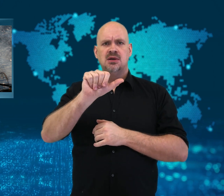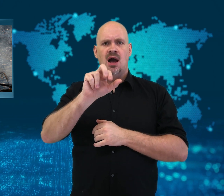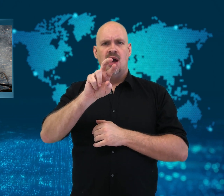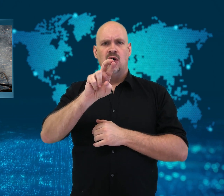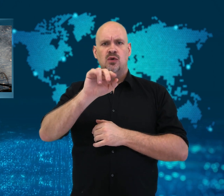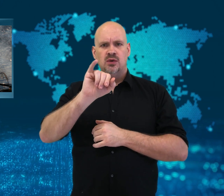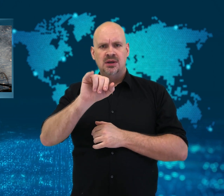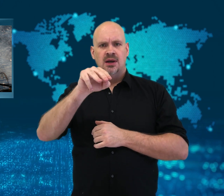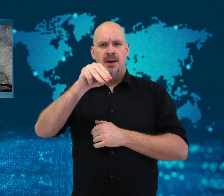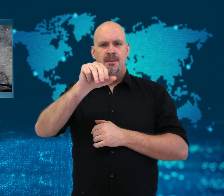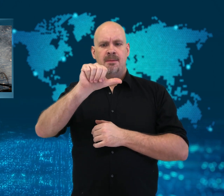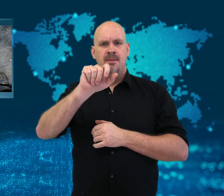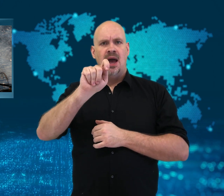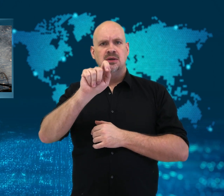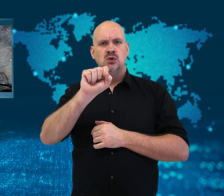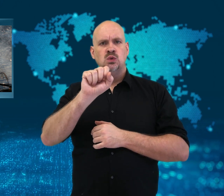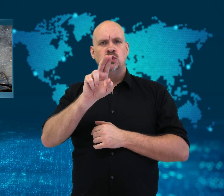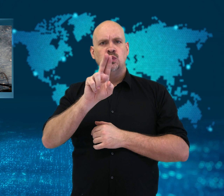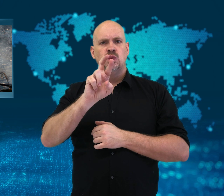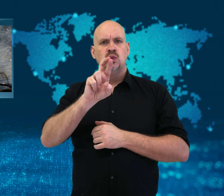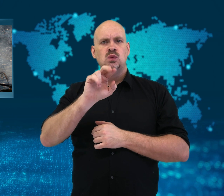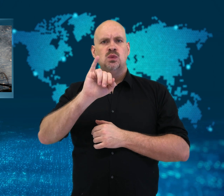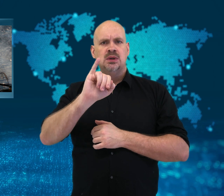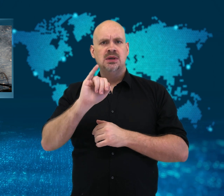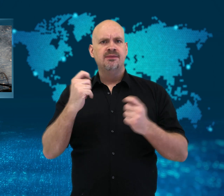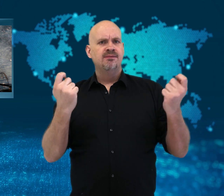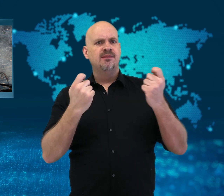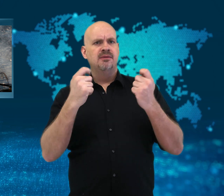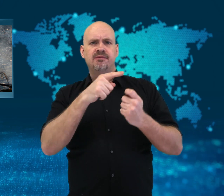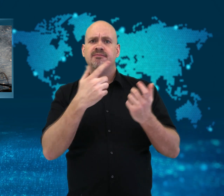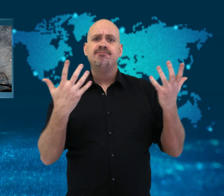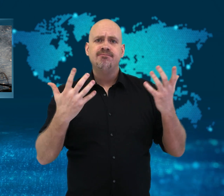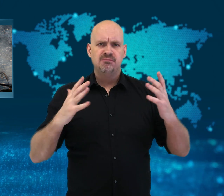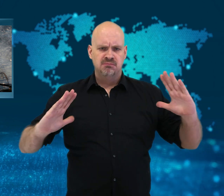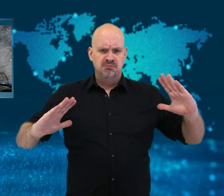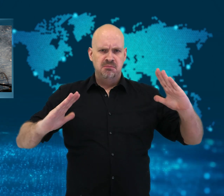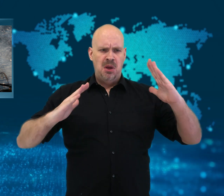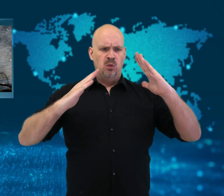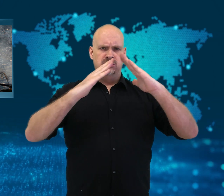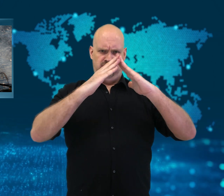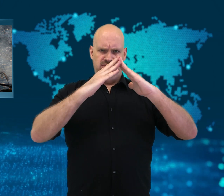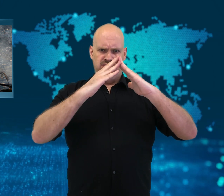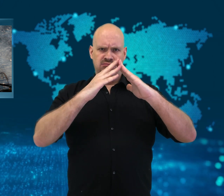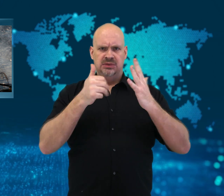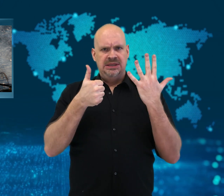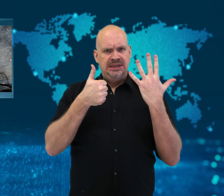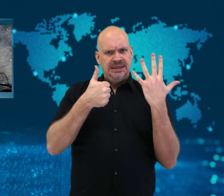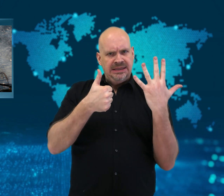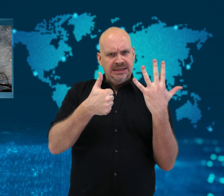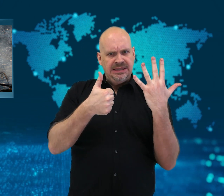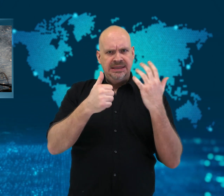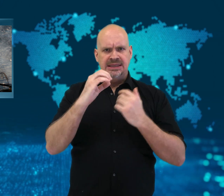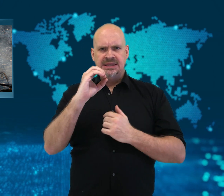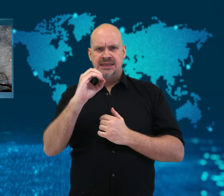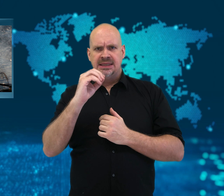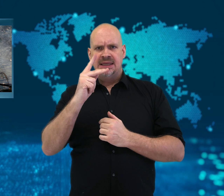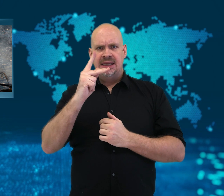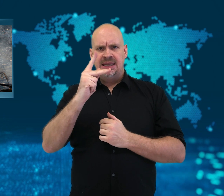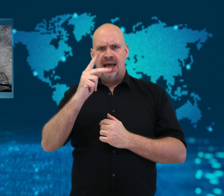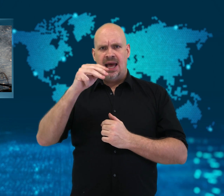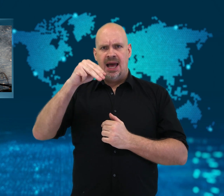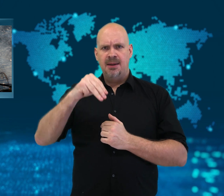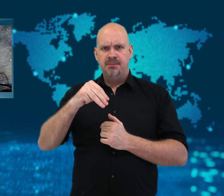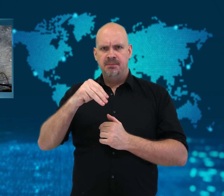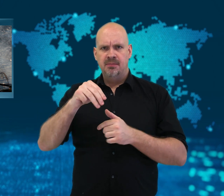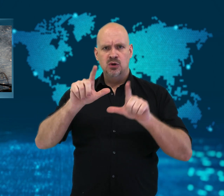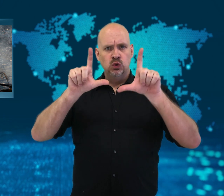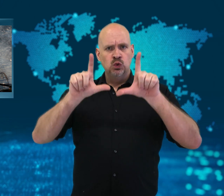festival called “Hiwatari Matsuri” at a mountain about 60 km west of Tokyo.